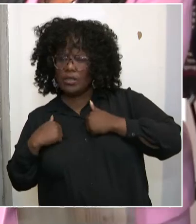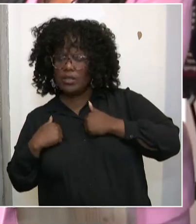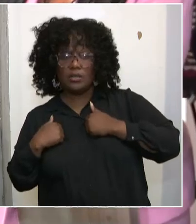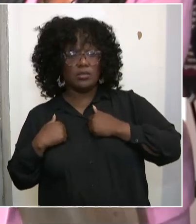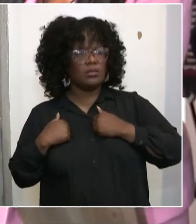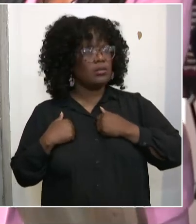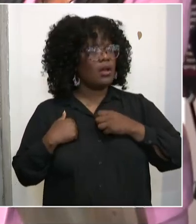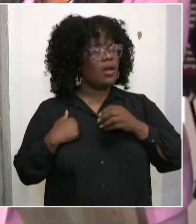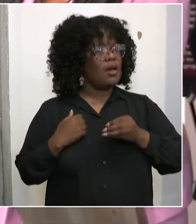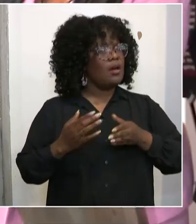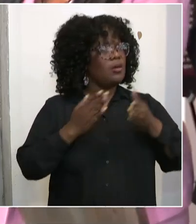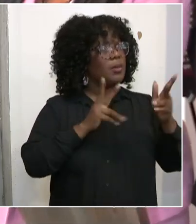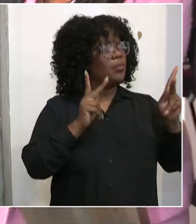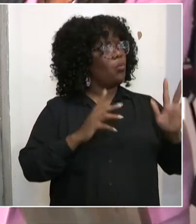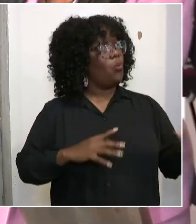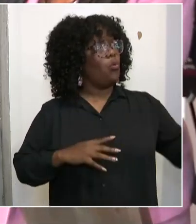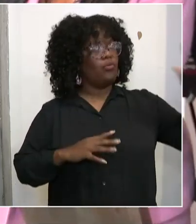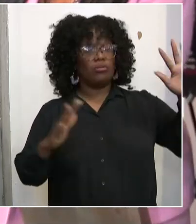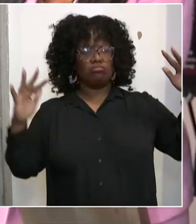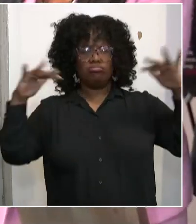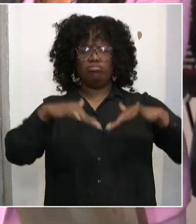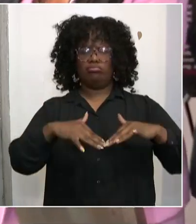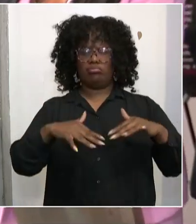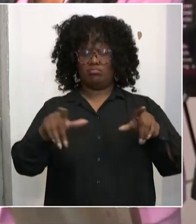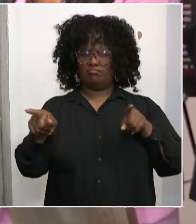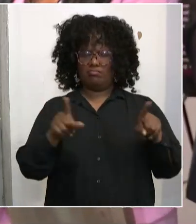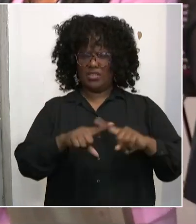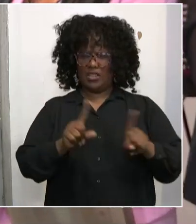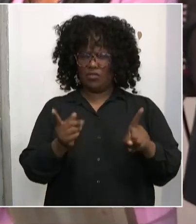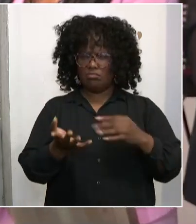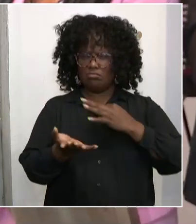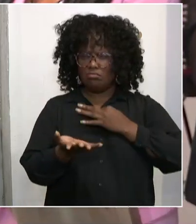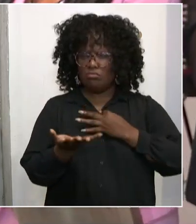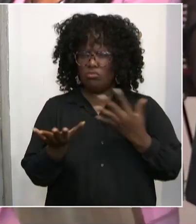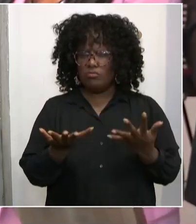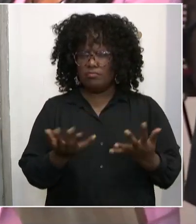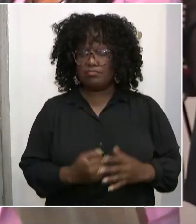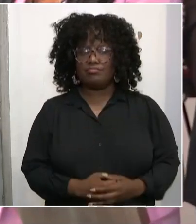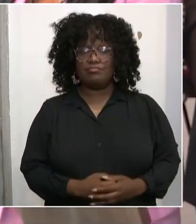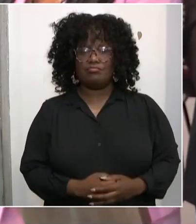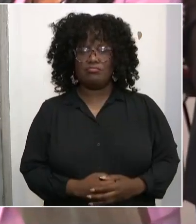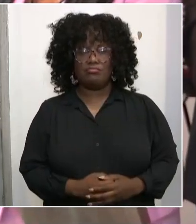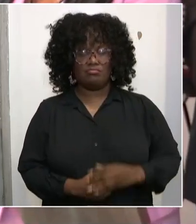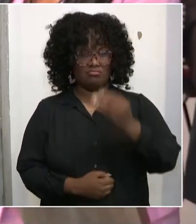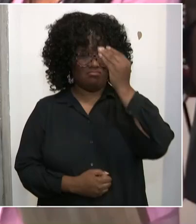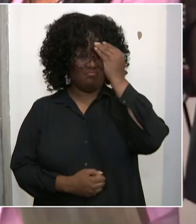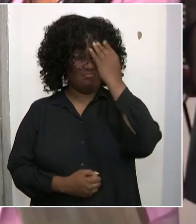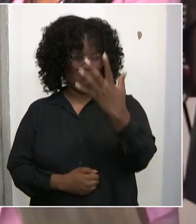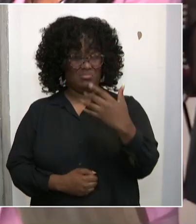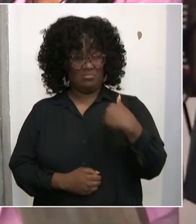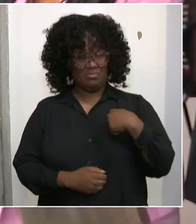the last few years promoting world pride, promoting Capital Pride's 50th anniversary, and the opportunity to host the world.